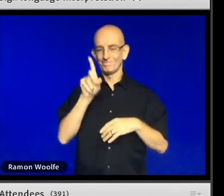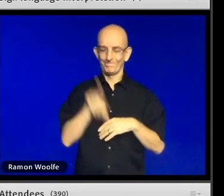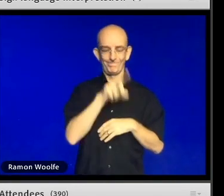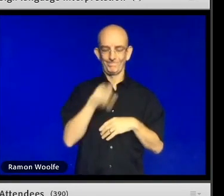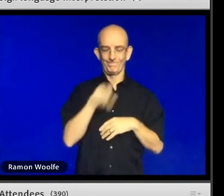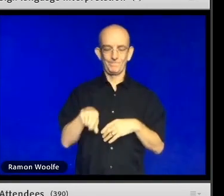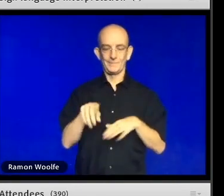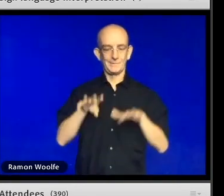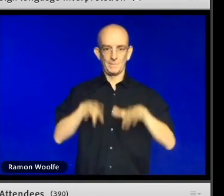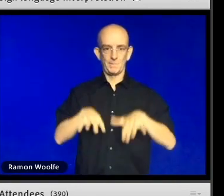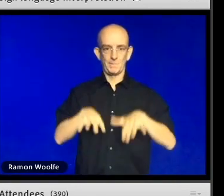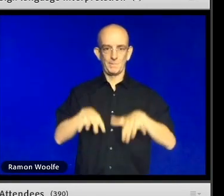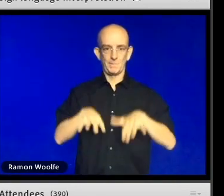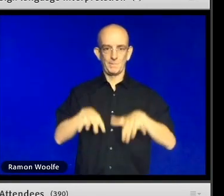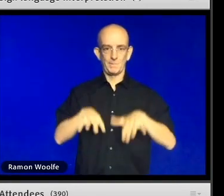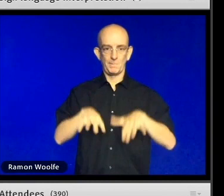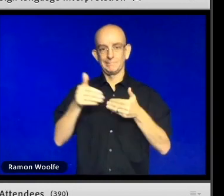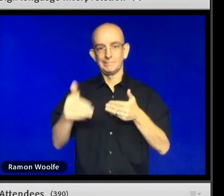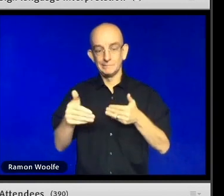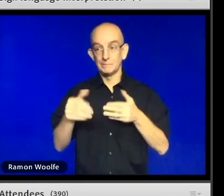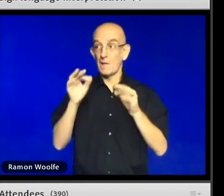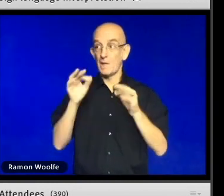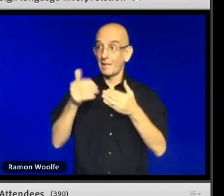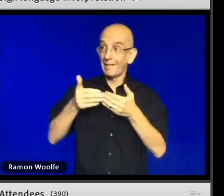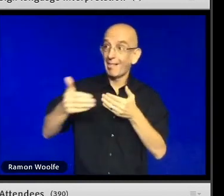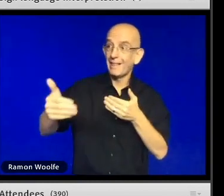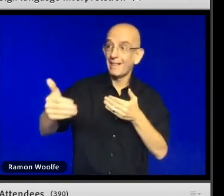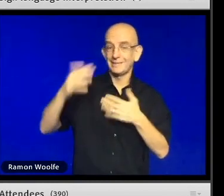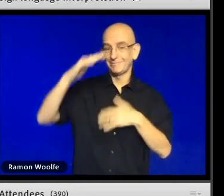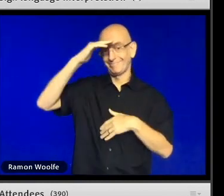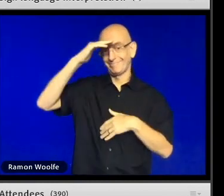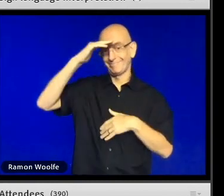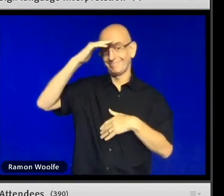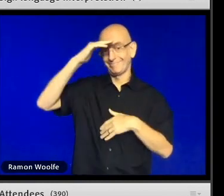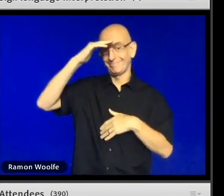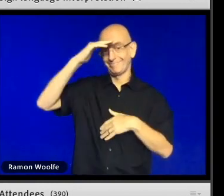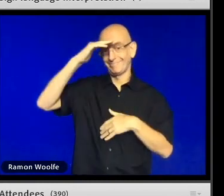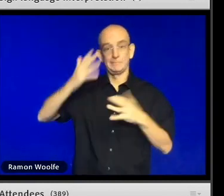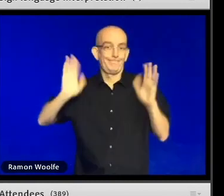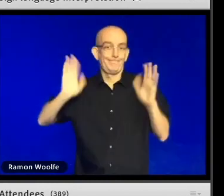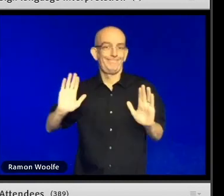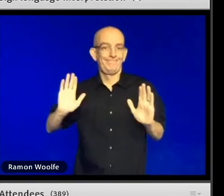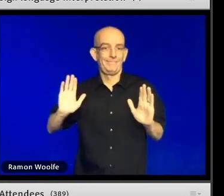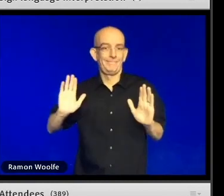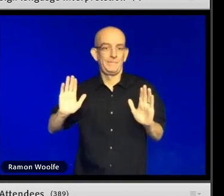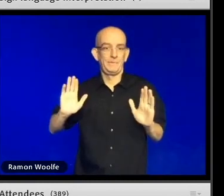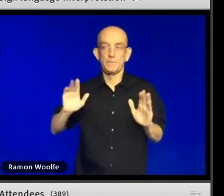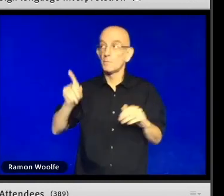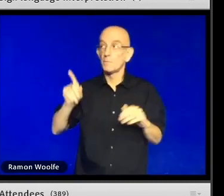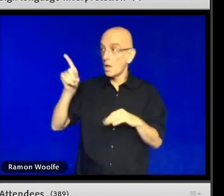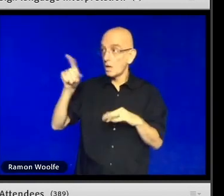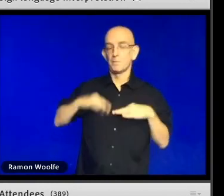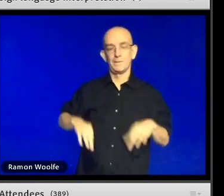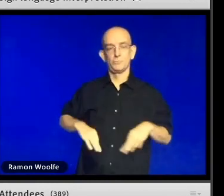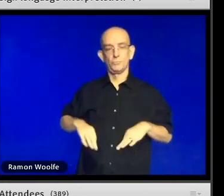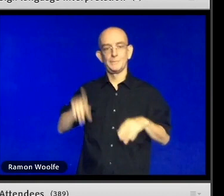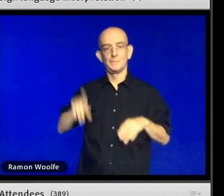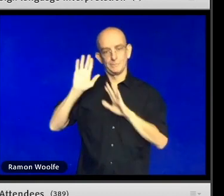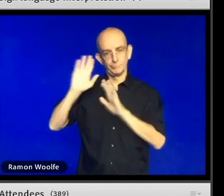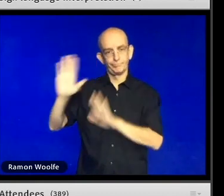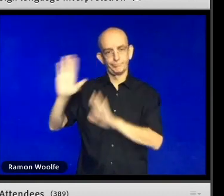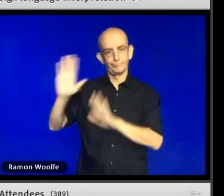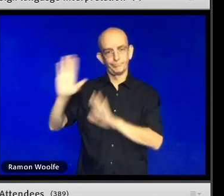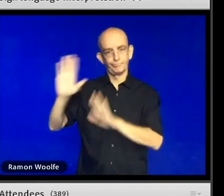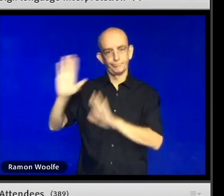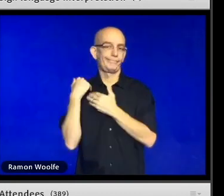we collaborated with a Ghana blind union to convert or translate some of the key messages